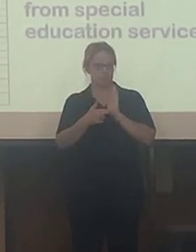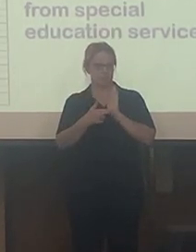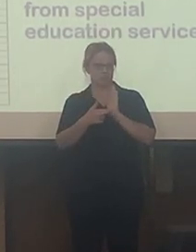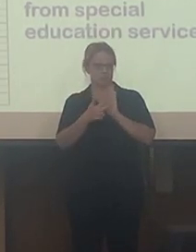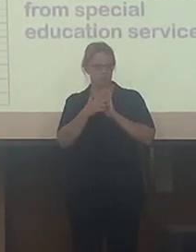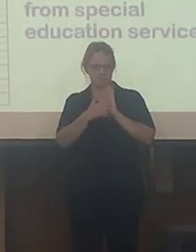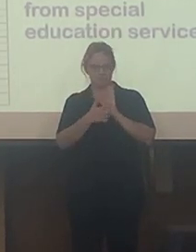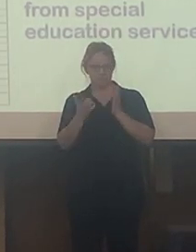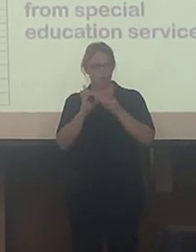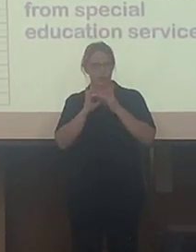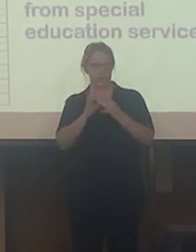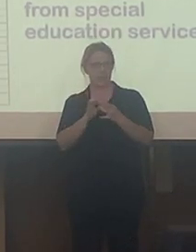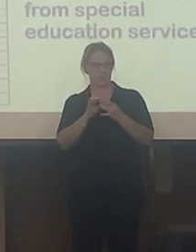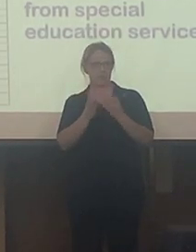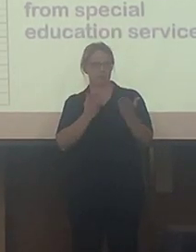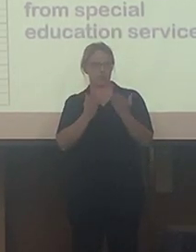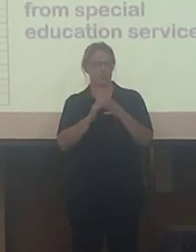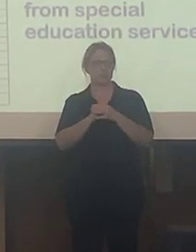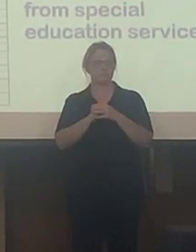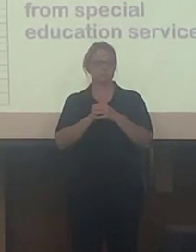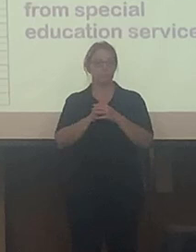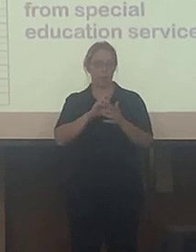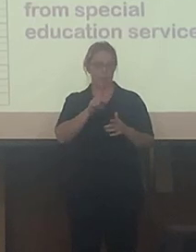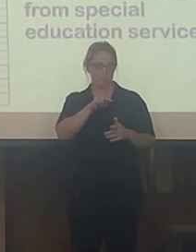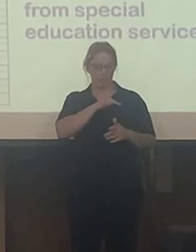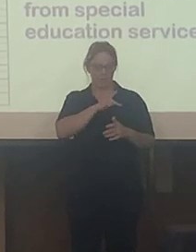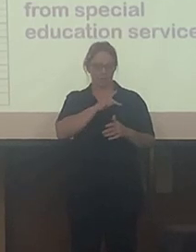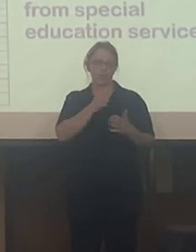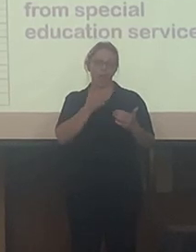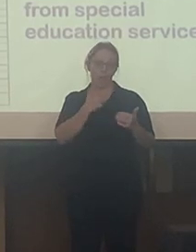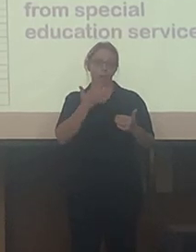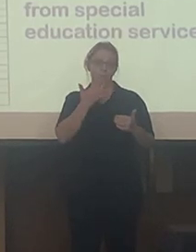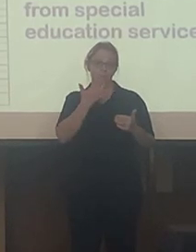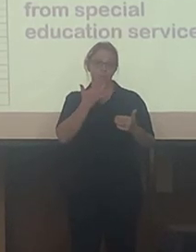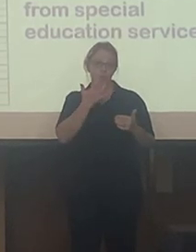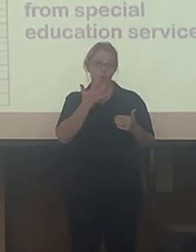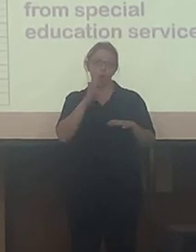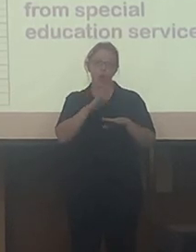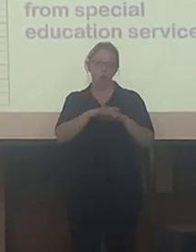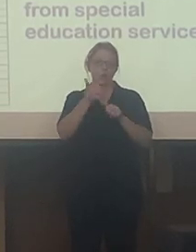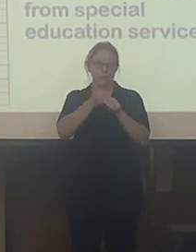a related service personally i would prefer that to be on every iep of the